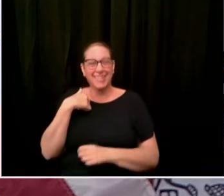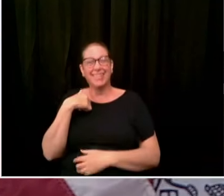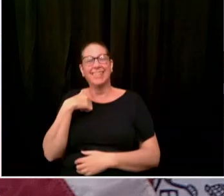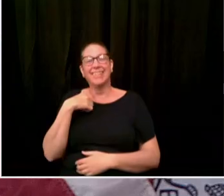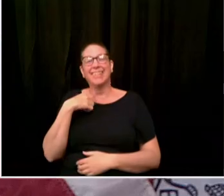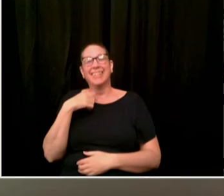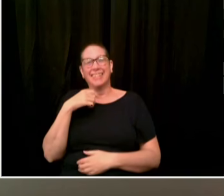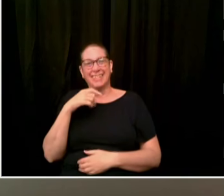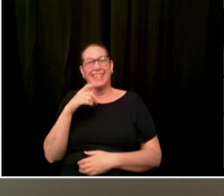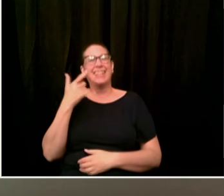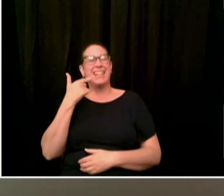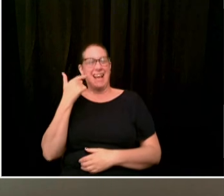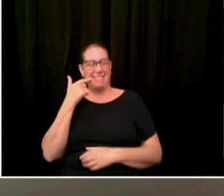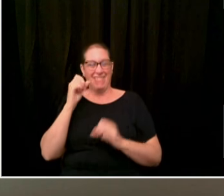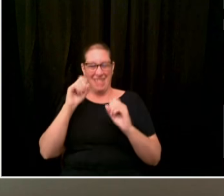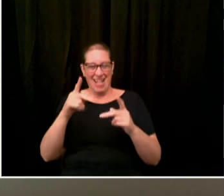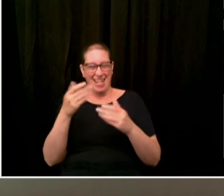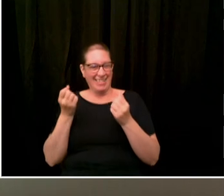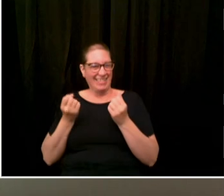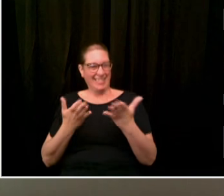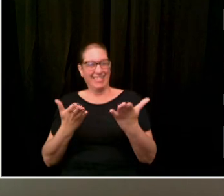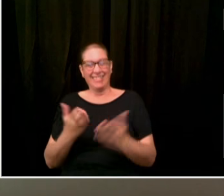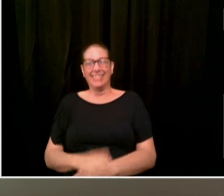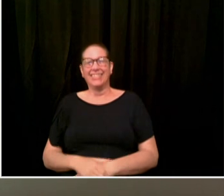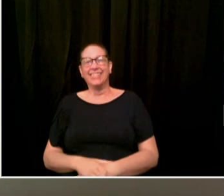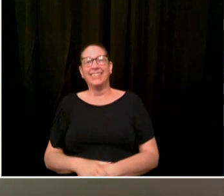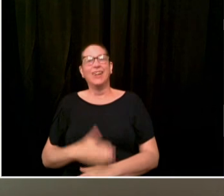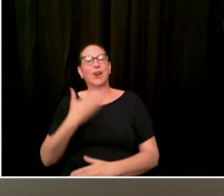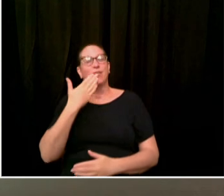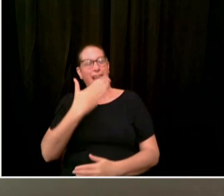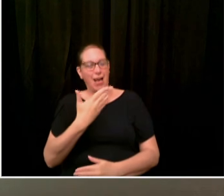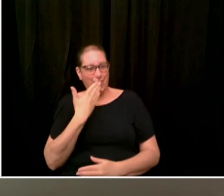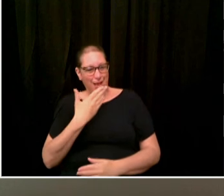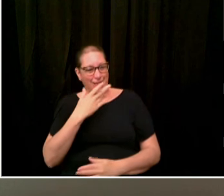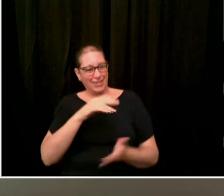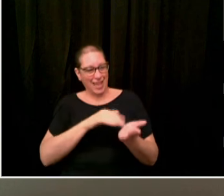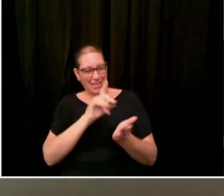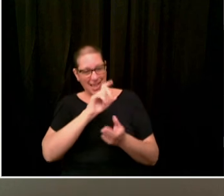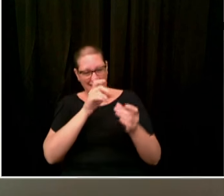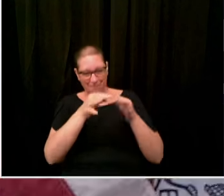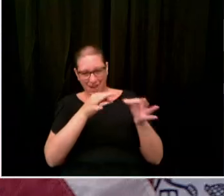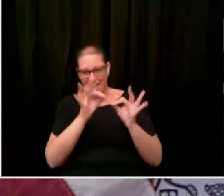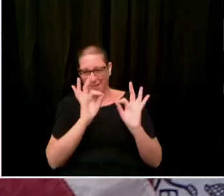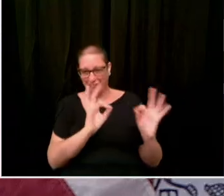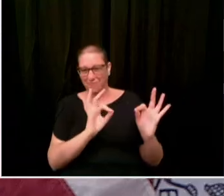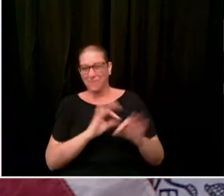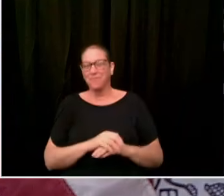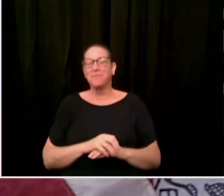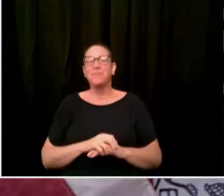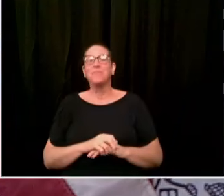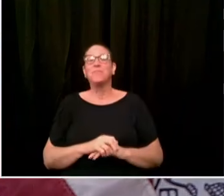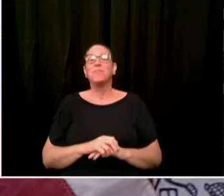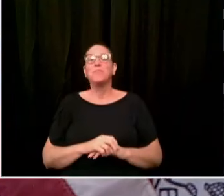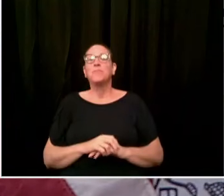ME? ARE YOU BACK? WAS THAT CONSENSUS, TED? STRONG CONSENSUS.